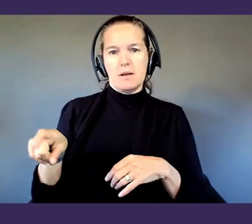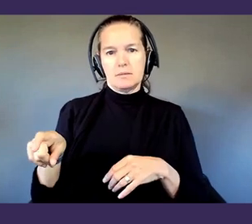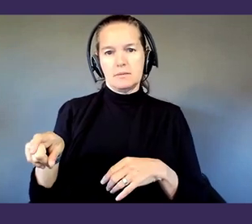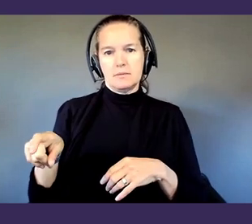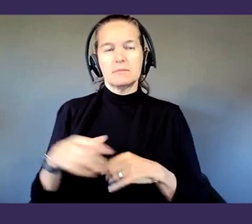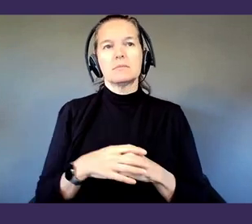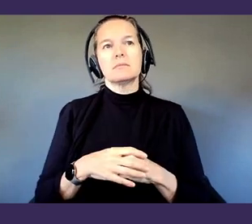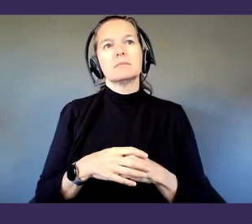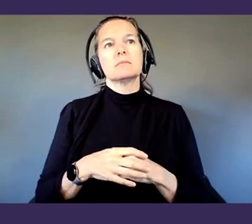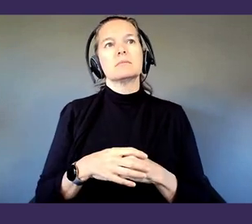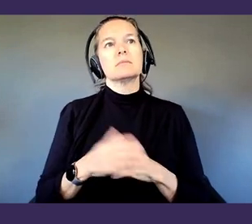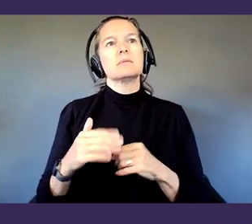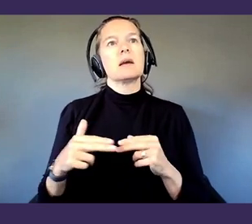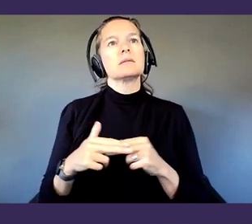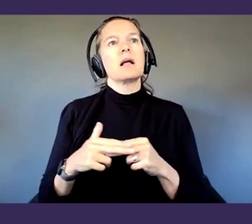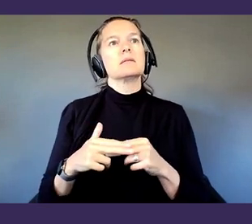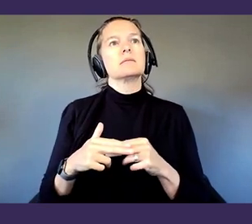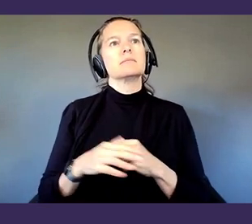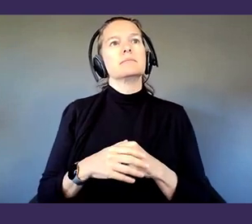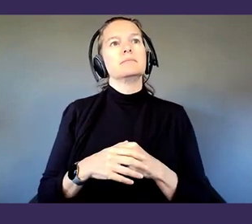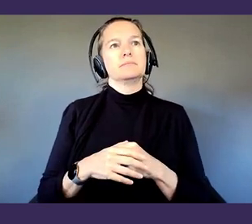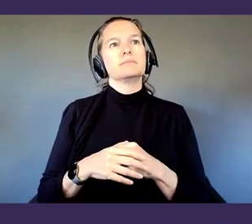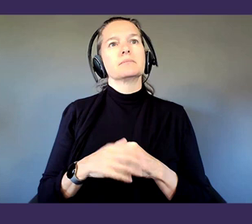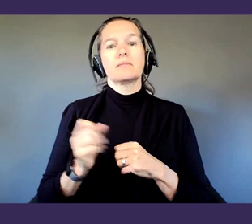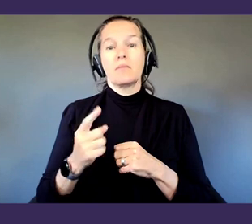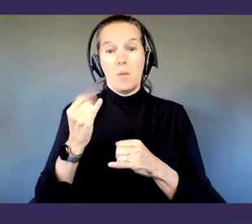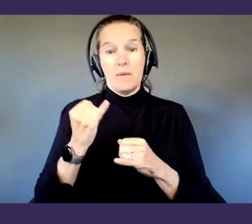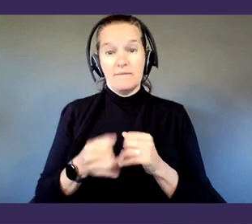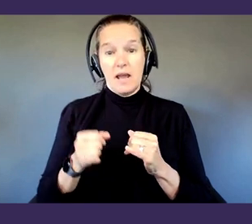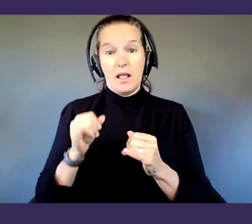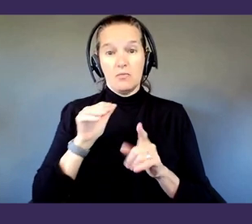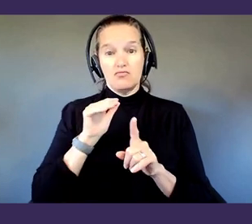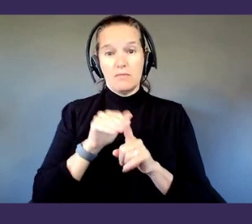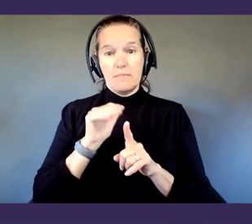Next slide, please. Okay, so one final reminder, right?